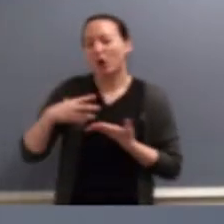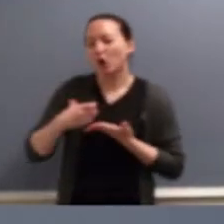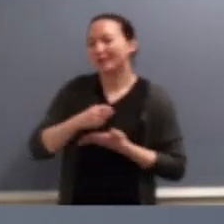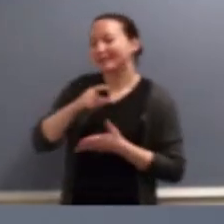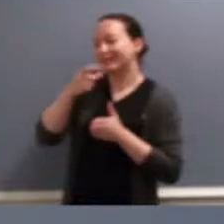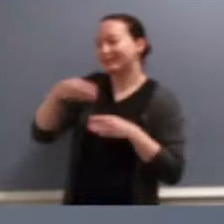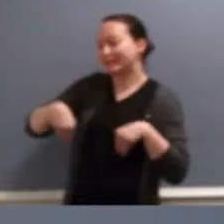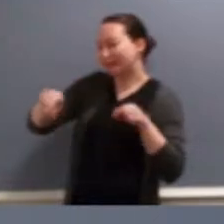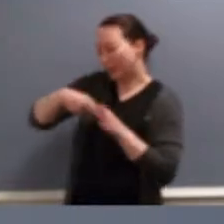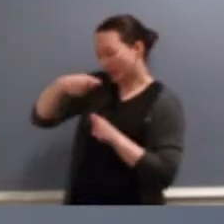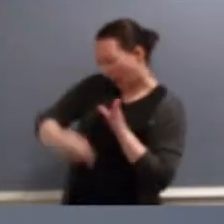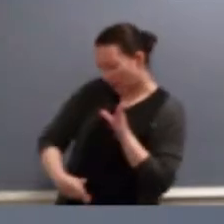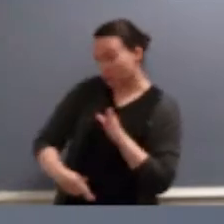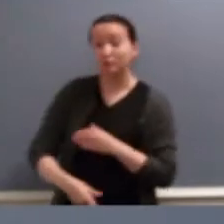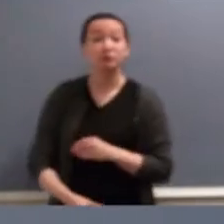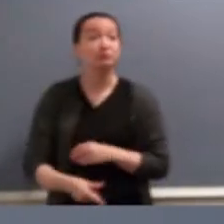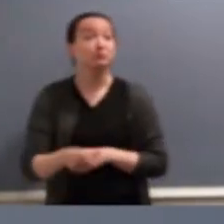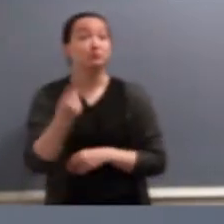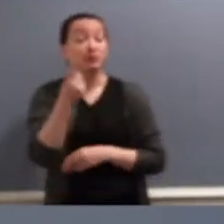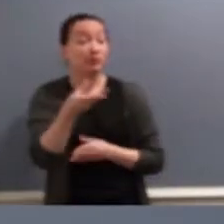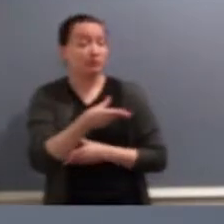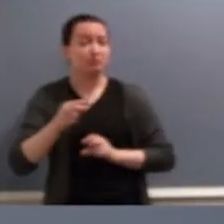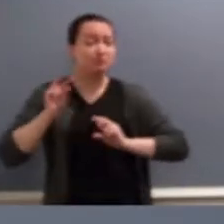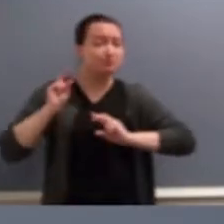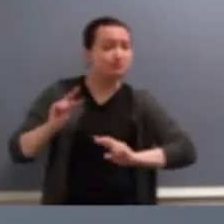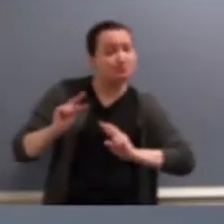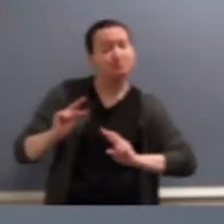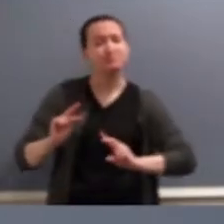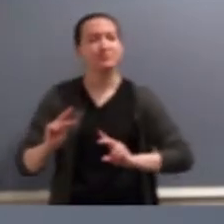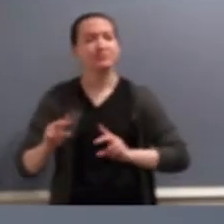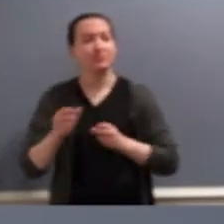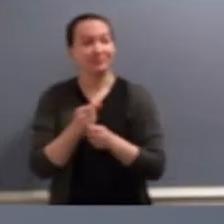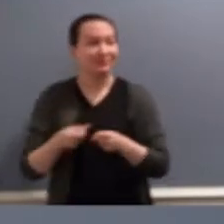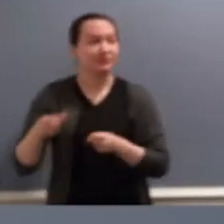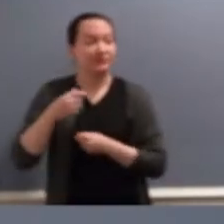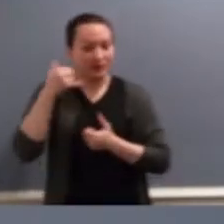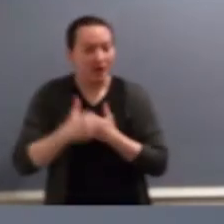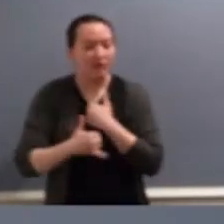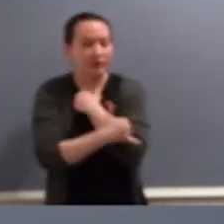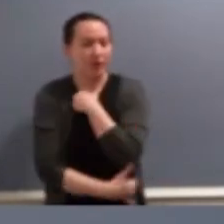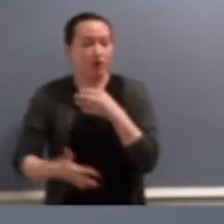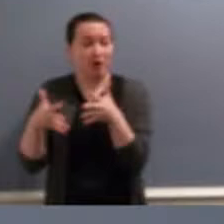one of the things that I'm looking for is we move forward every county in America has been hit